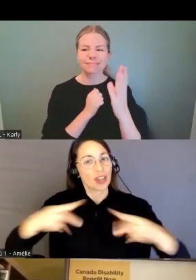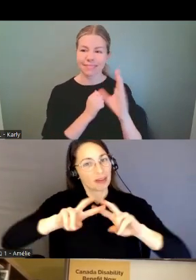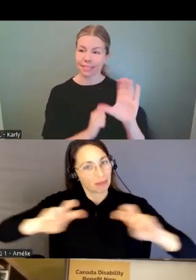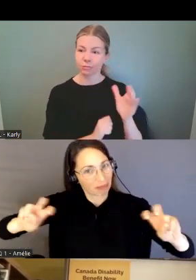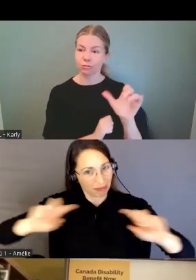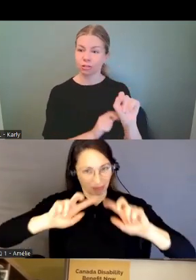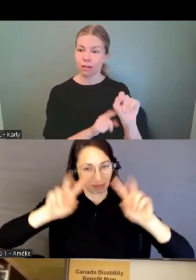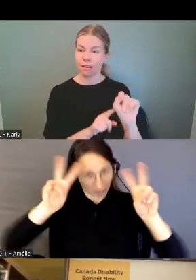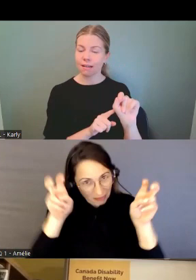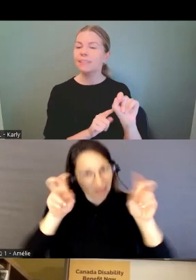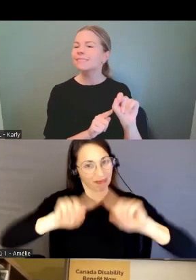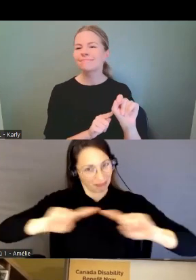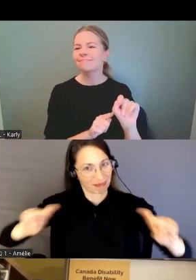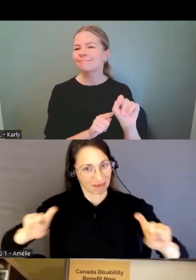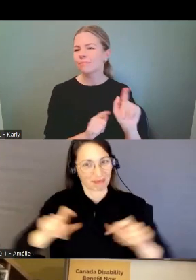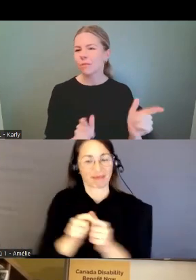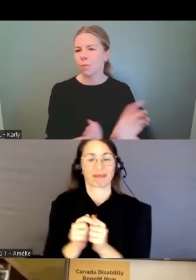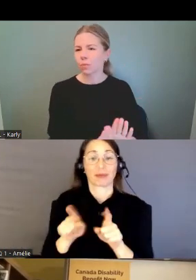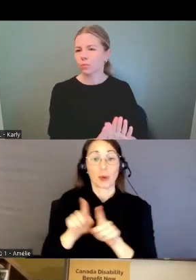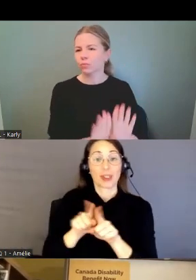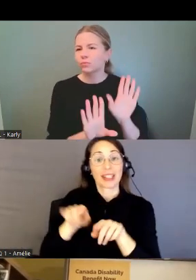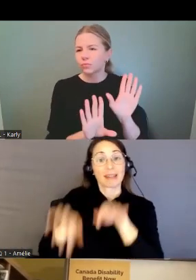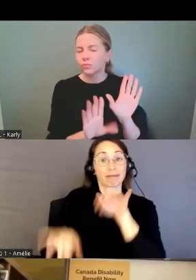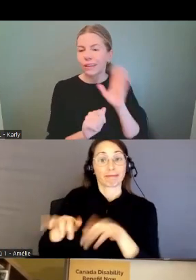IT CAN BE DISRUPTIVE TO OTHER PARTICIPANTS.